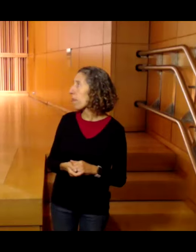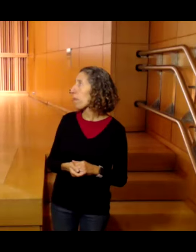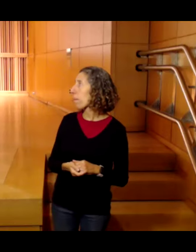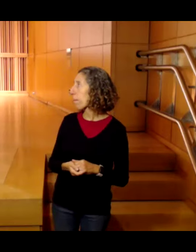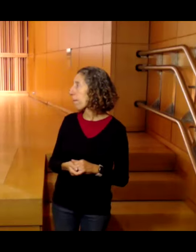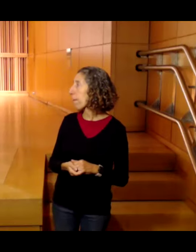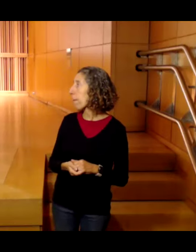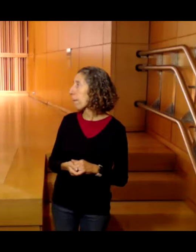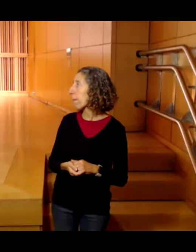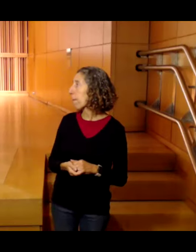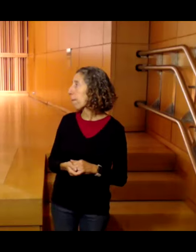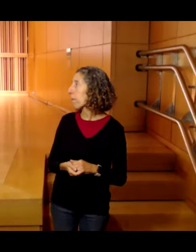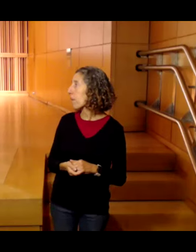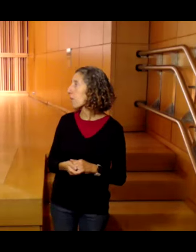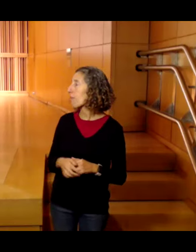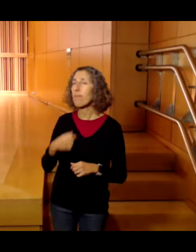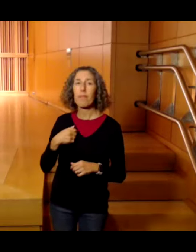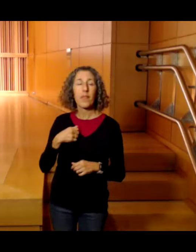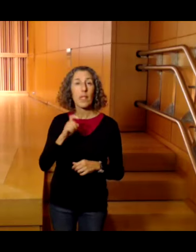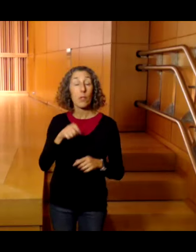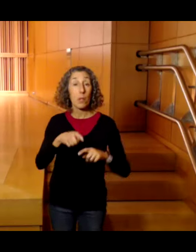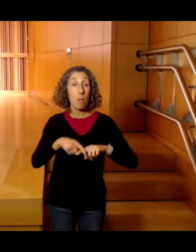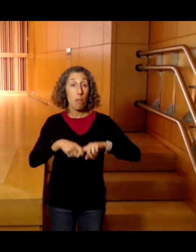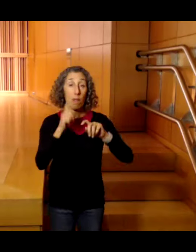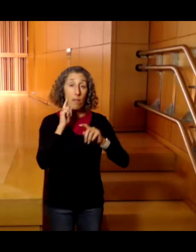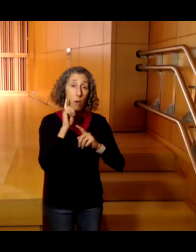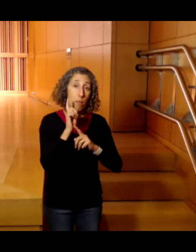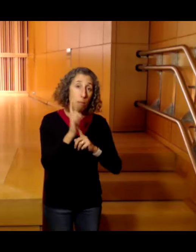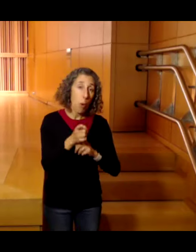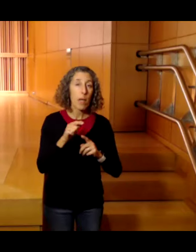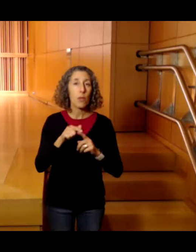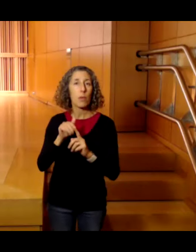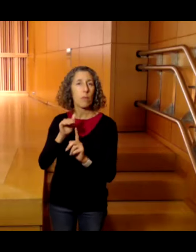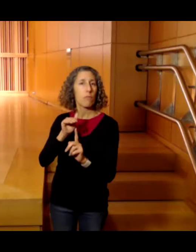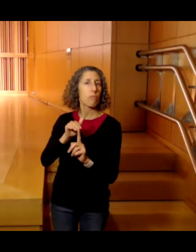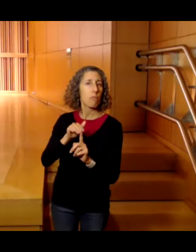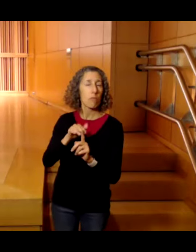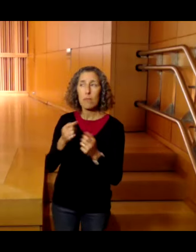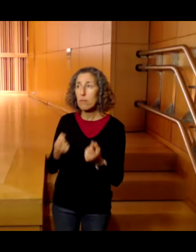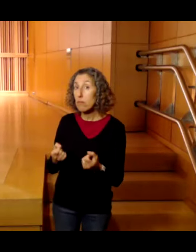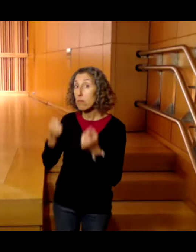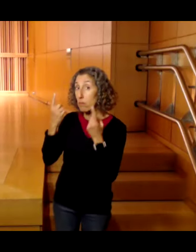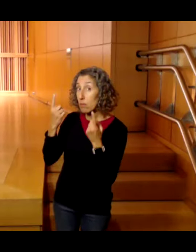to repeat my contention. that not only do we desperately need tools. imagine forms of what I have called civic faith.